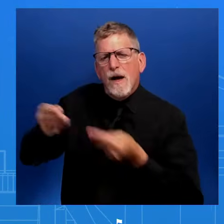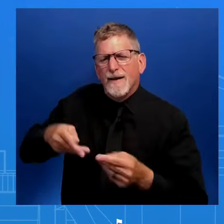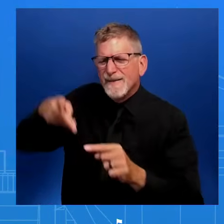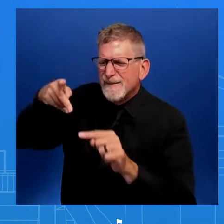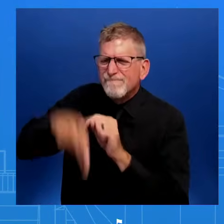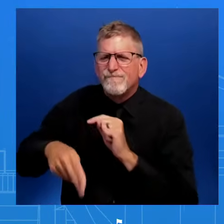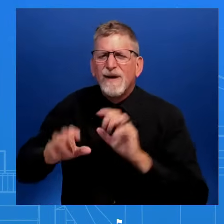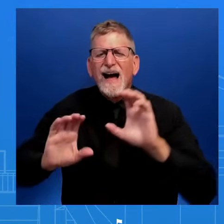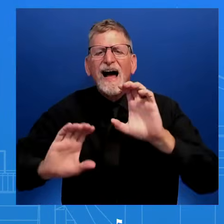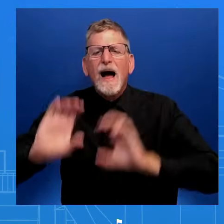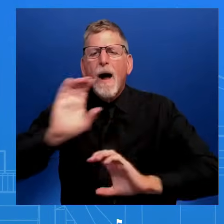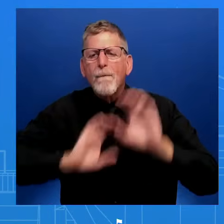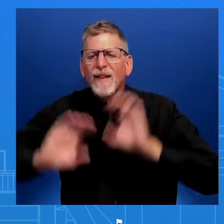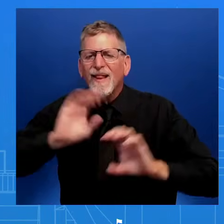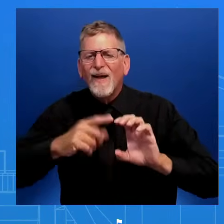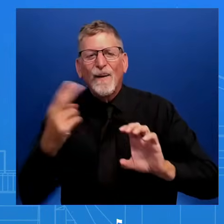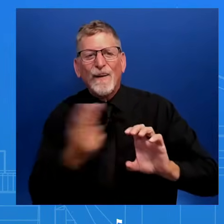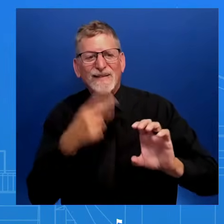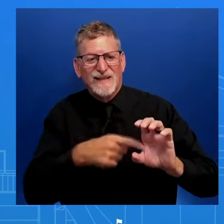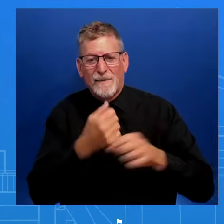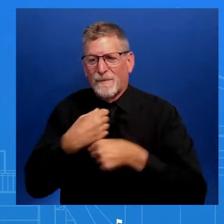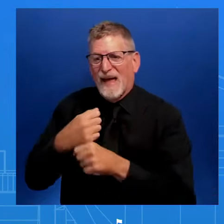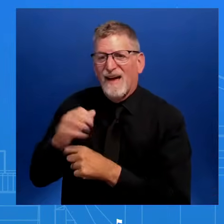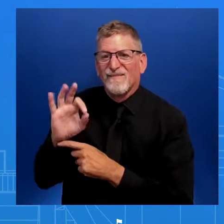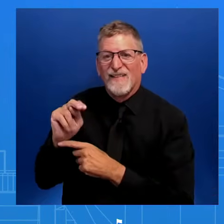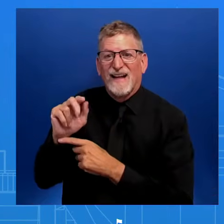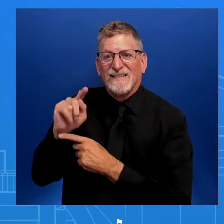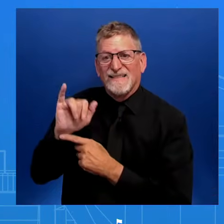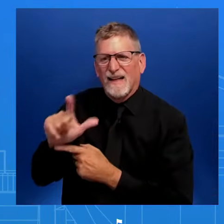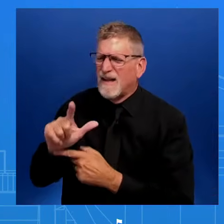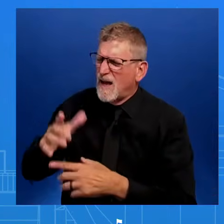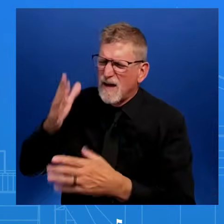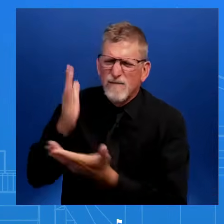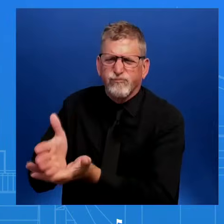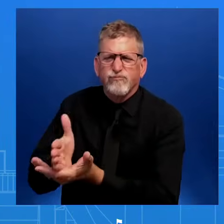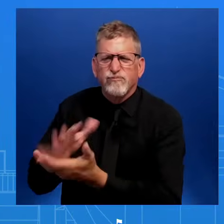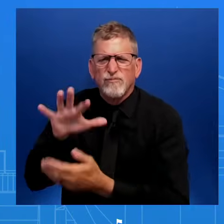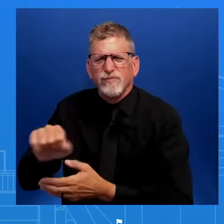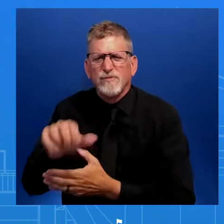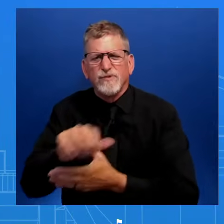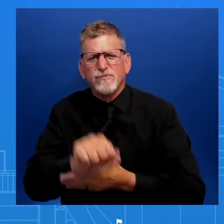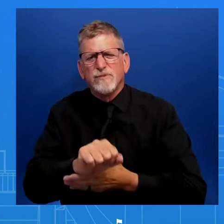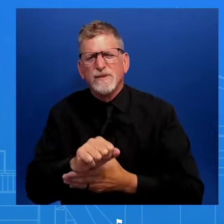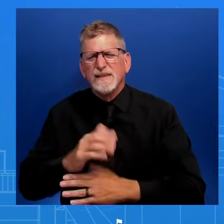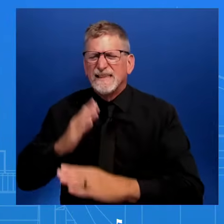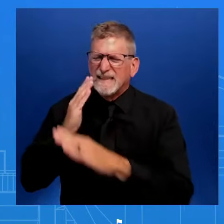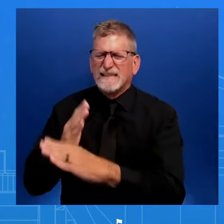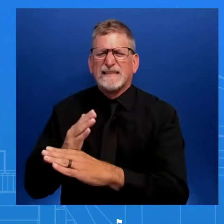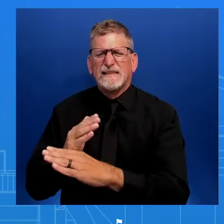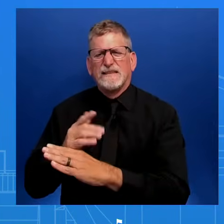When you look at the six countries that Vladimir Putin chose -- among them there's Mali, Burkina